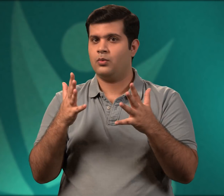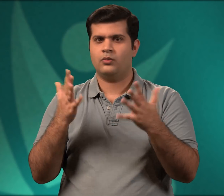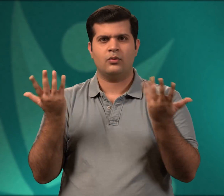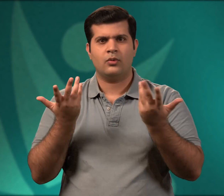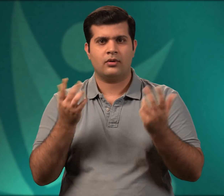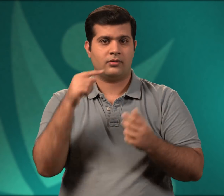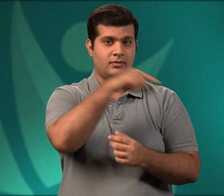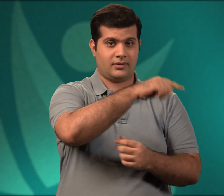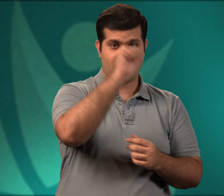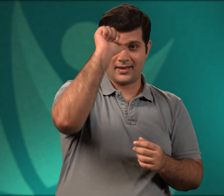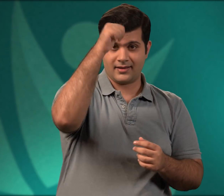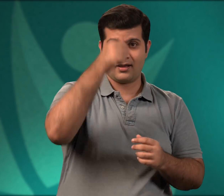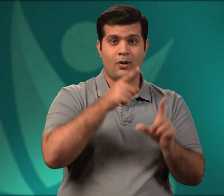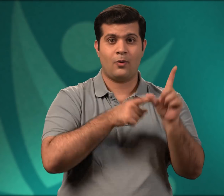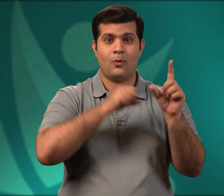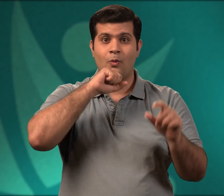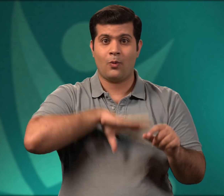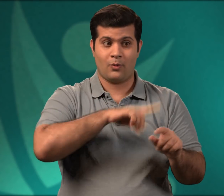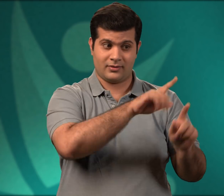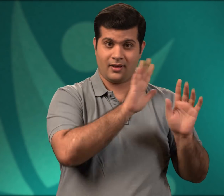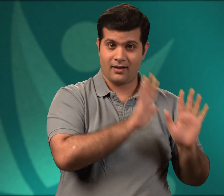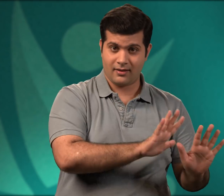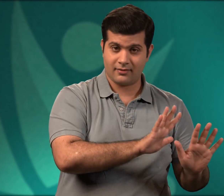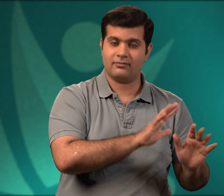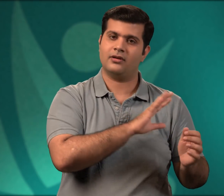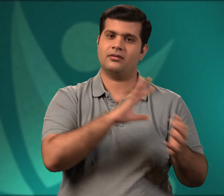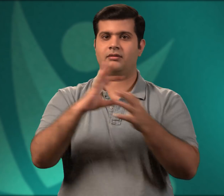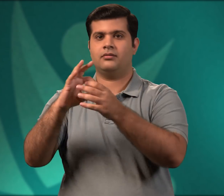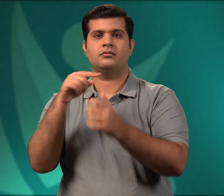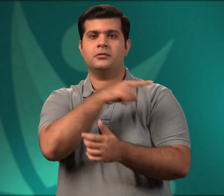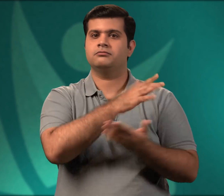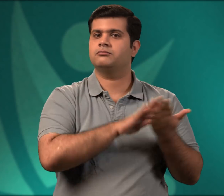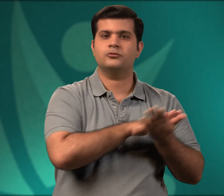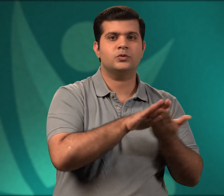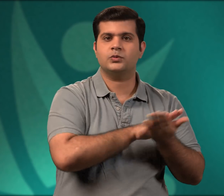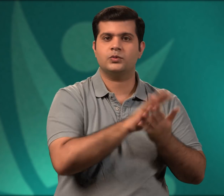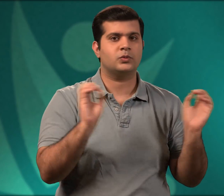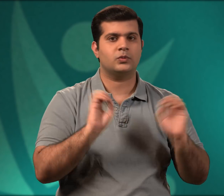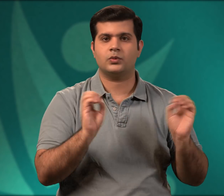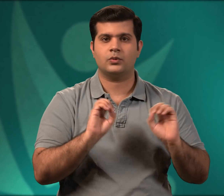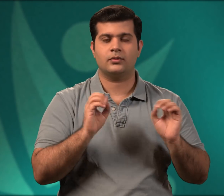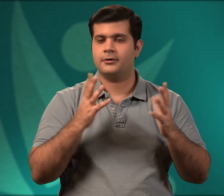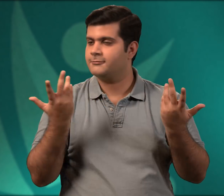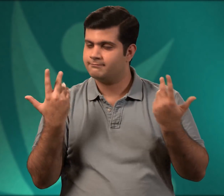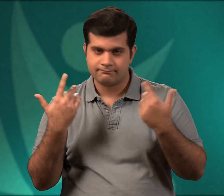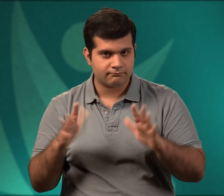If India had a youth association, they could have voted. But there wasn't any.